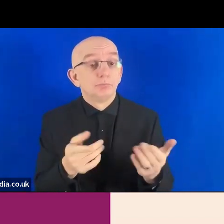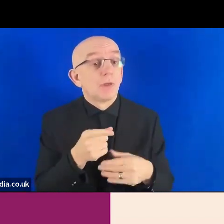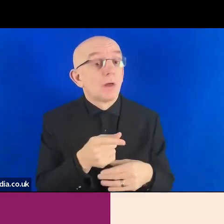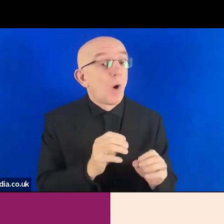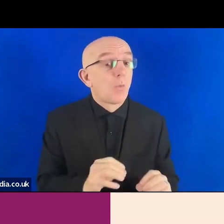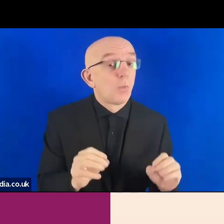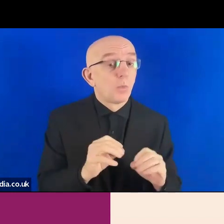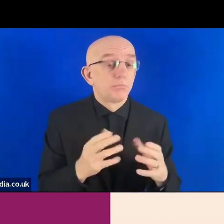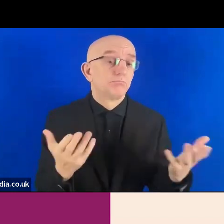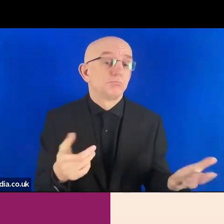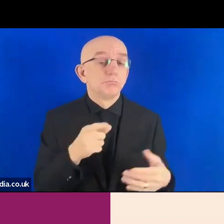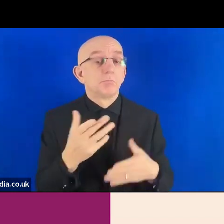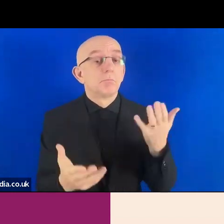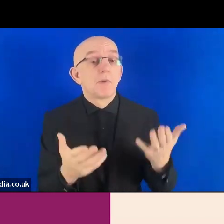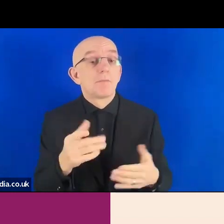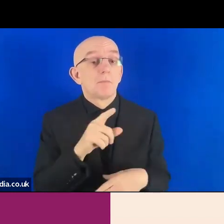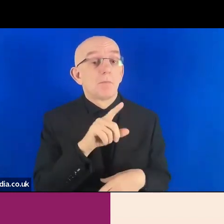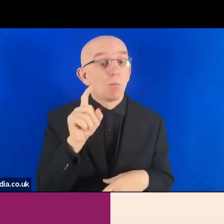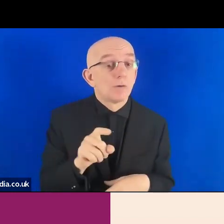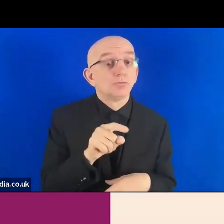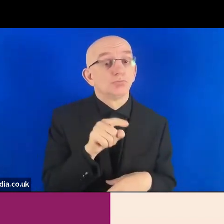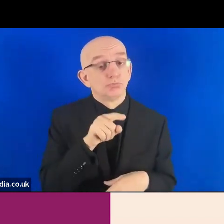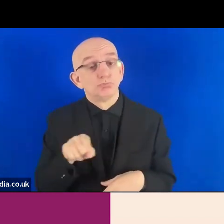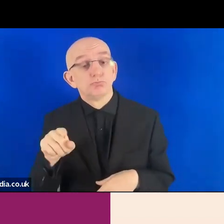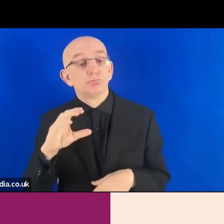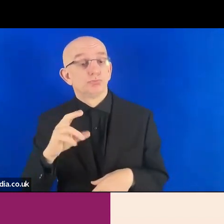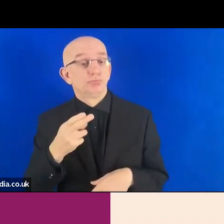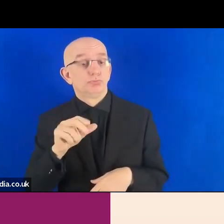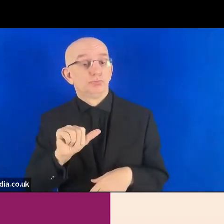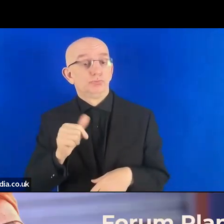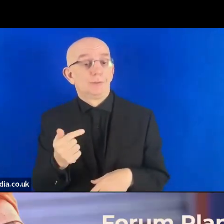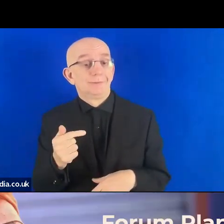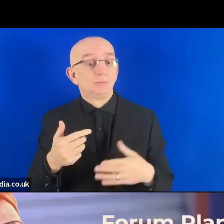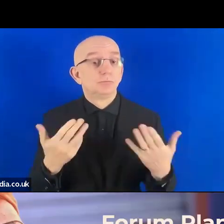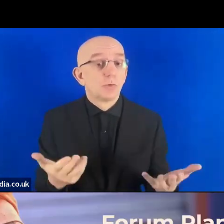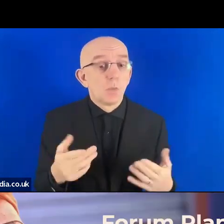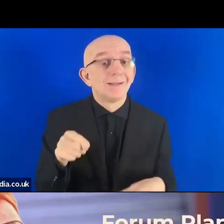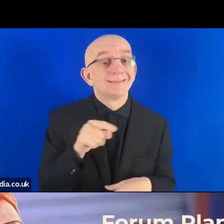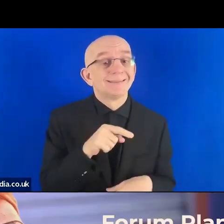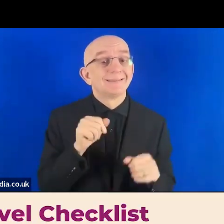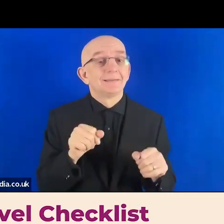a lot of times they get kind of lost, especially when people are talking. So please use the Q&A feature on the zoom.